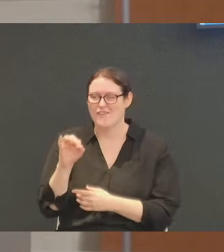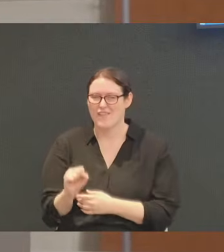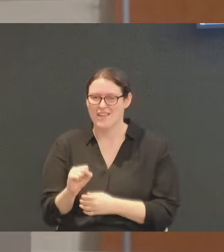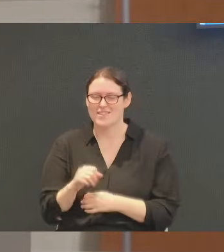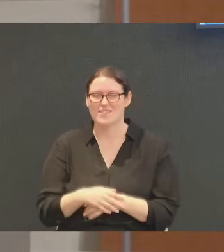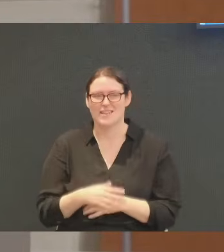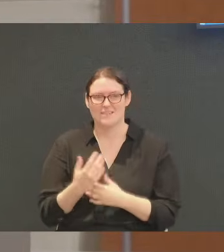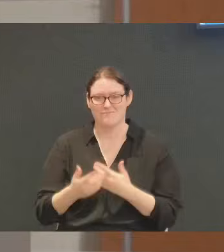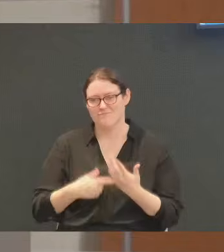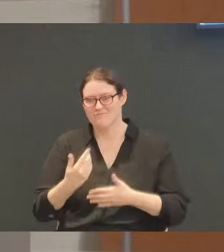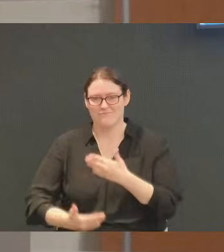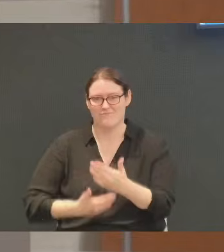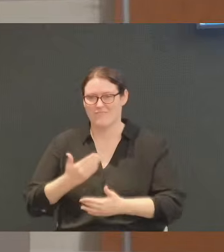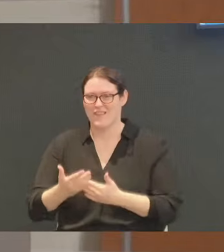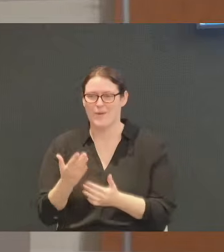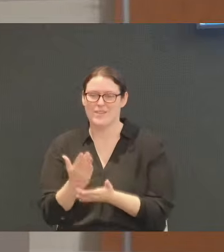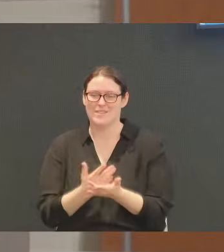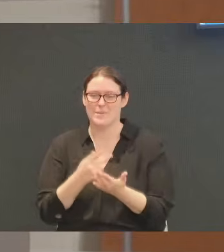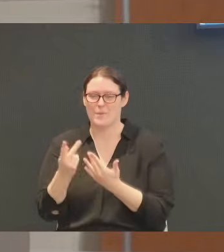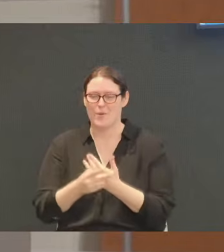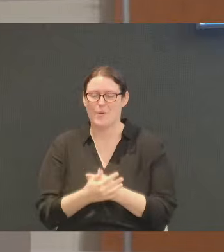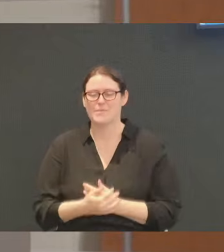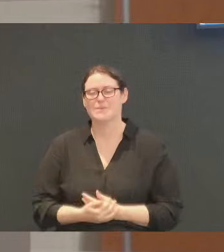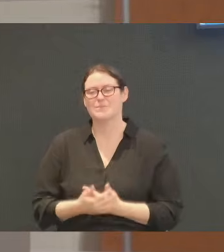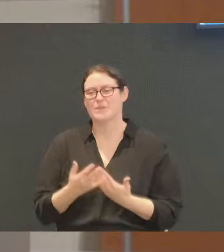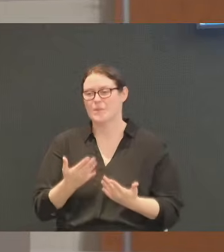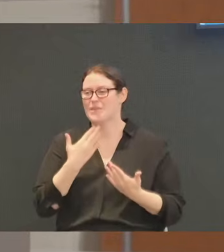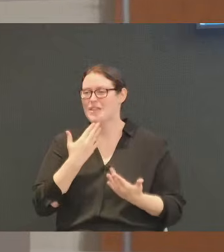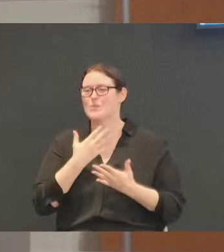going on on some of the things that we've got in front of us. So, thank you so much and welcome